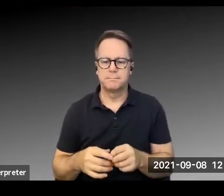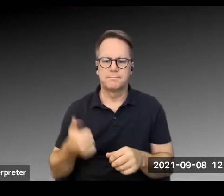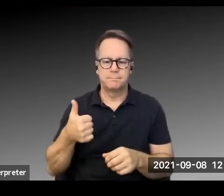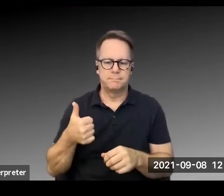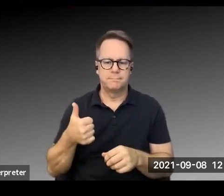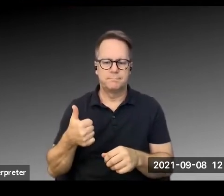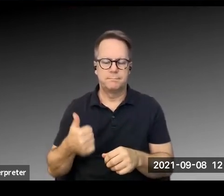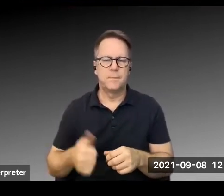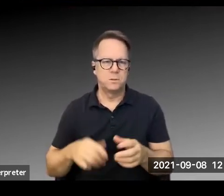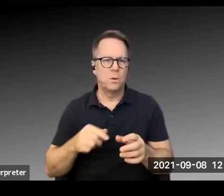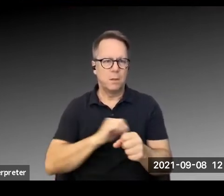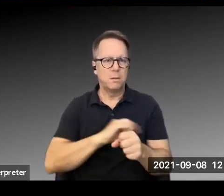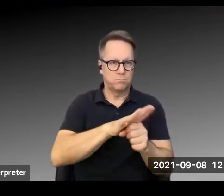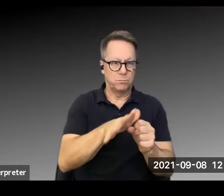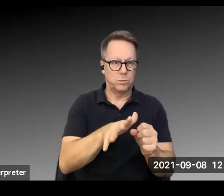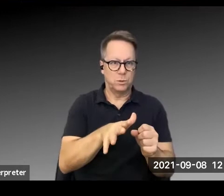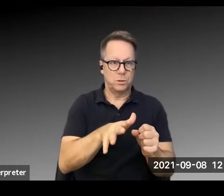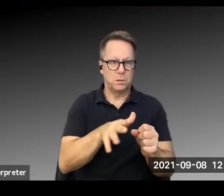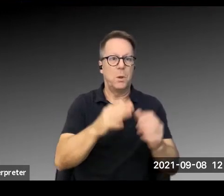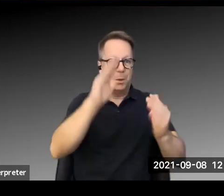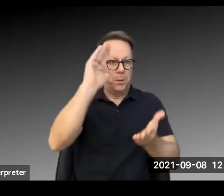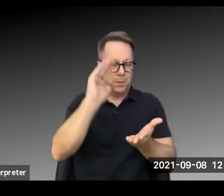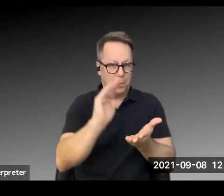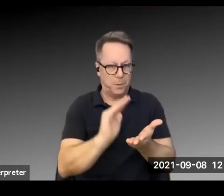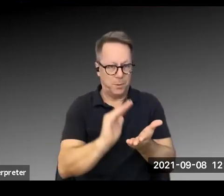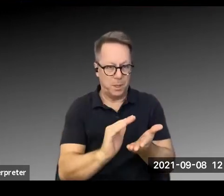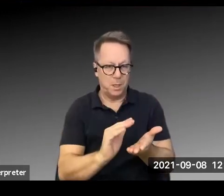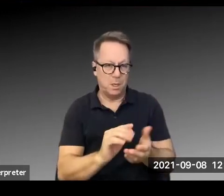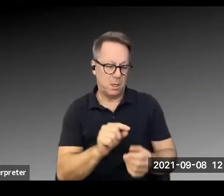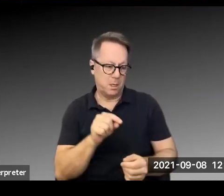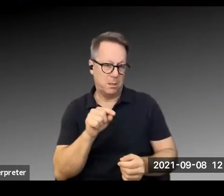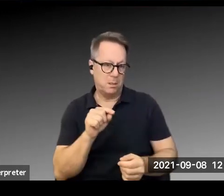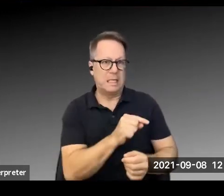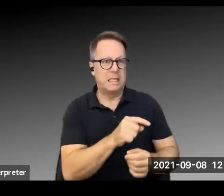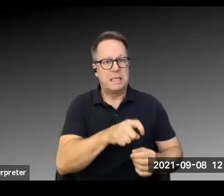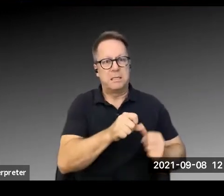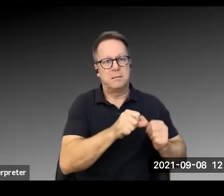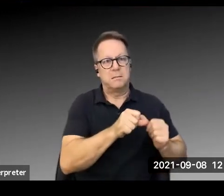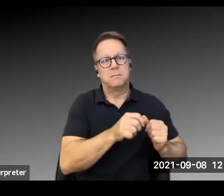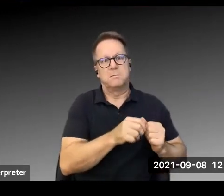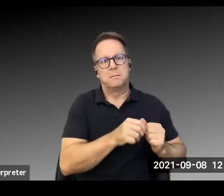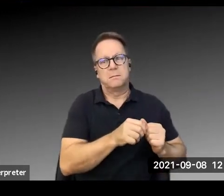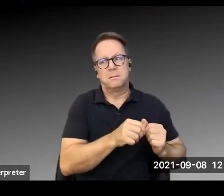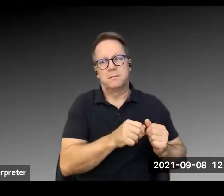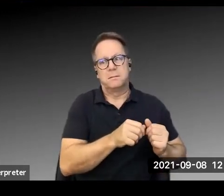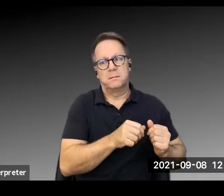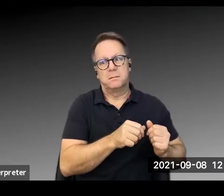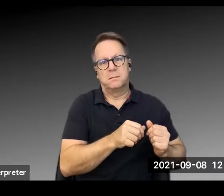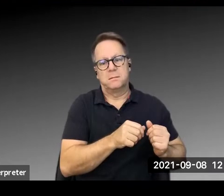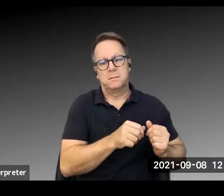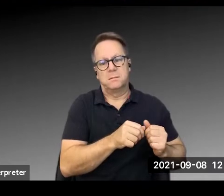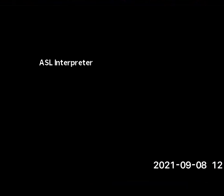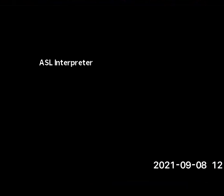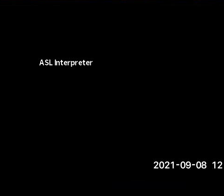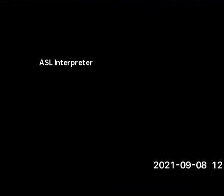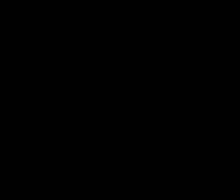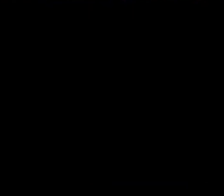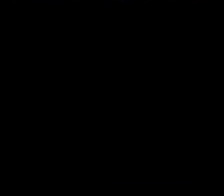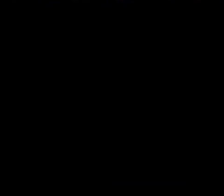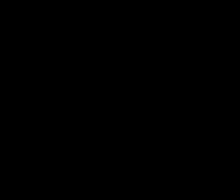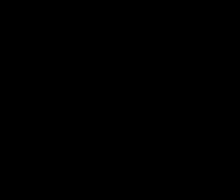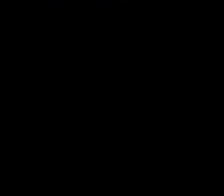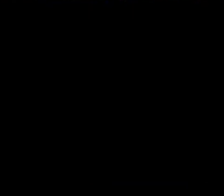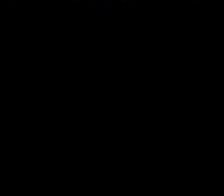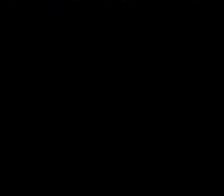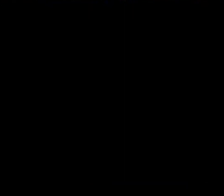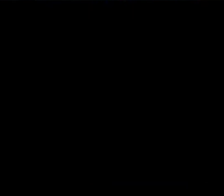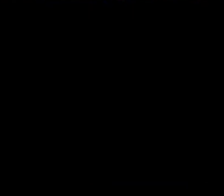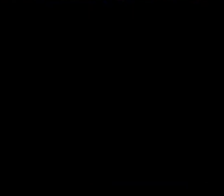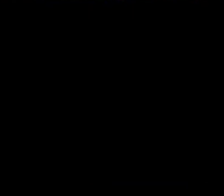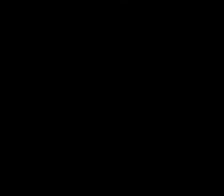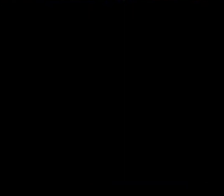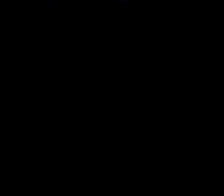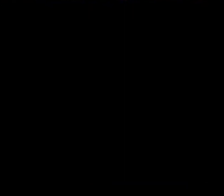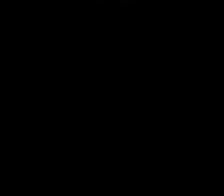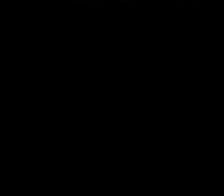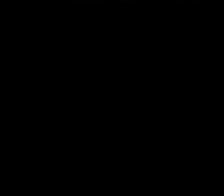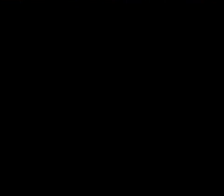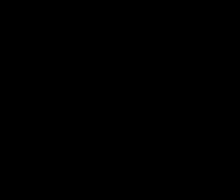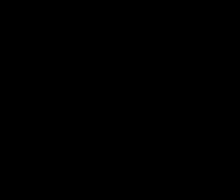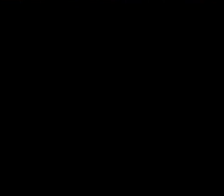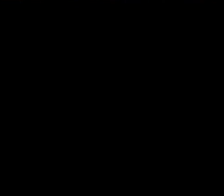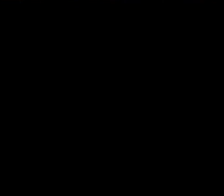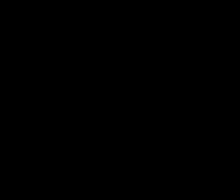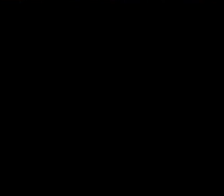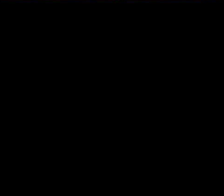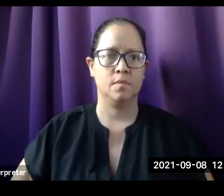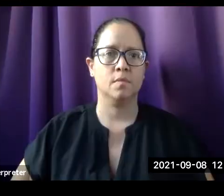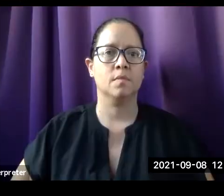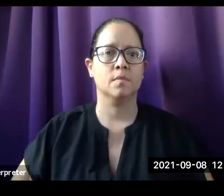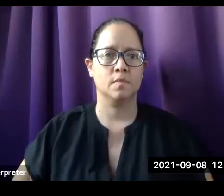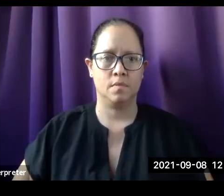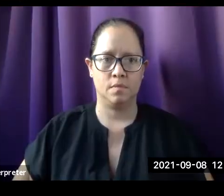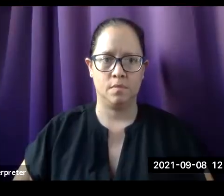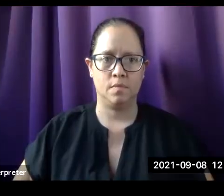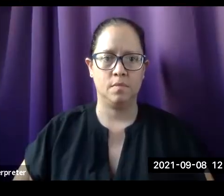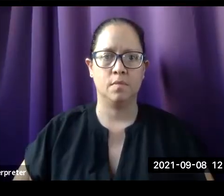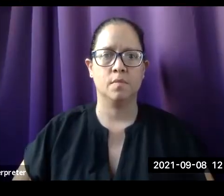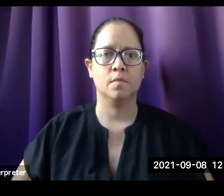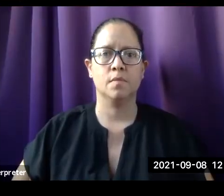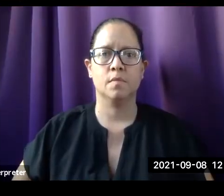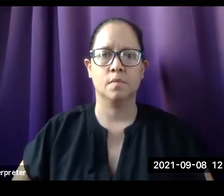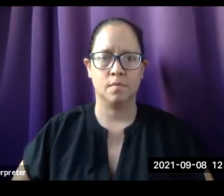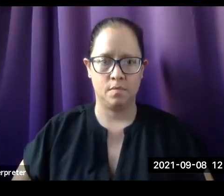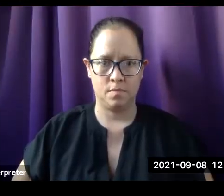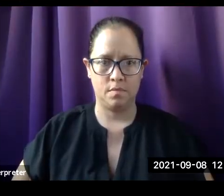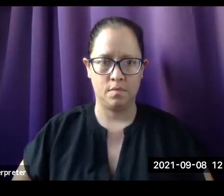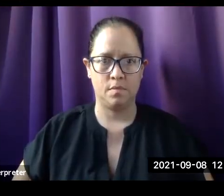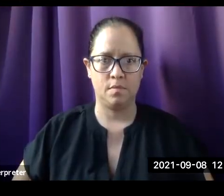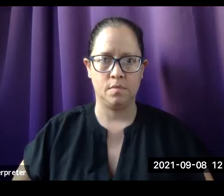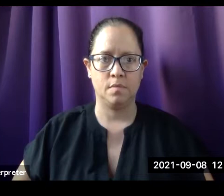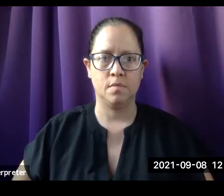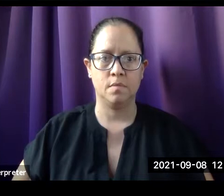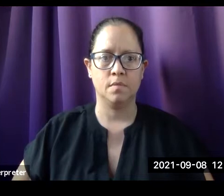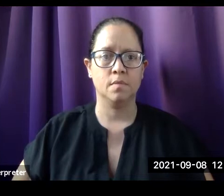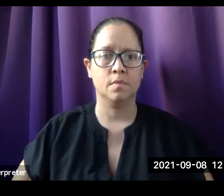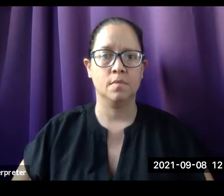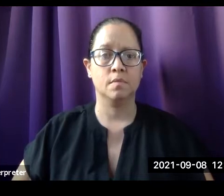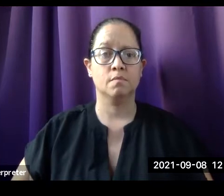There will be no impetus to have these organizations that otherwise are tacit competitors. Sometimes they're frenemies in settings that have limited funds to give out to community based organizations where they're often vying with each other for grant